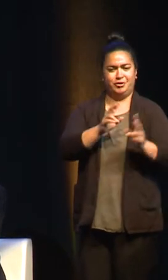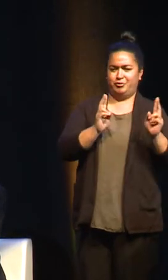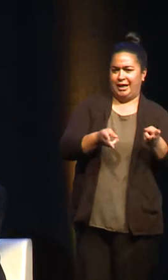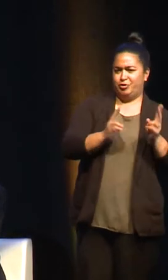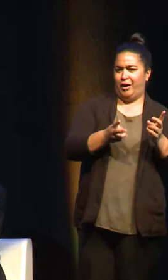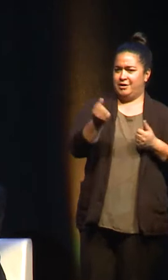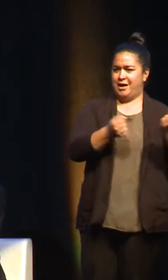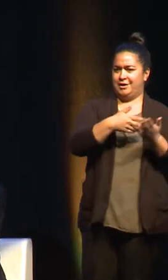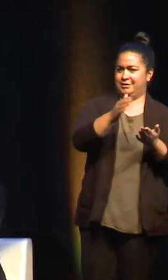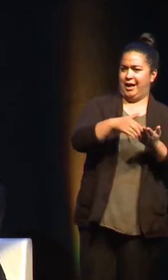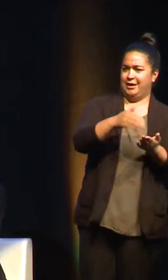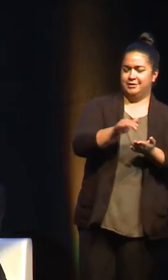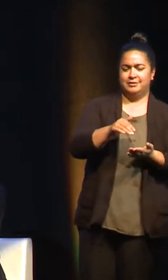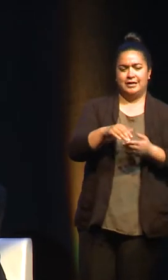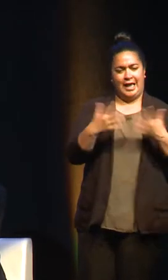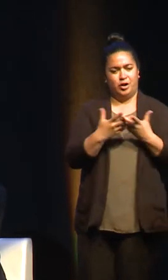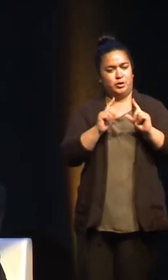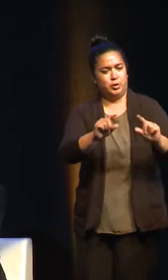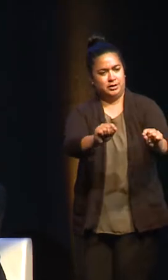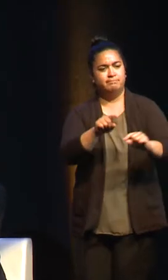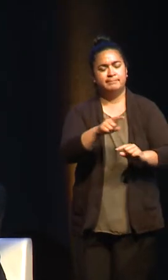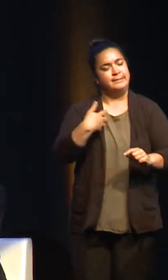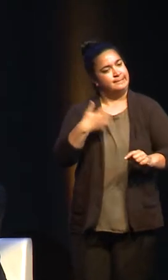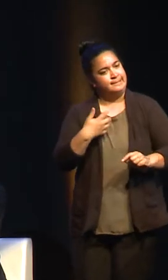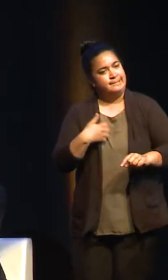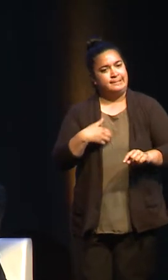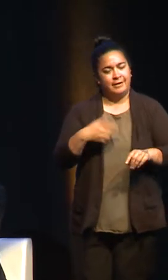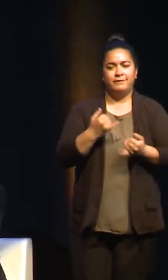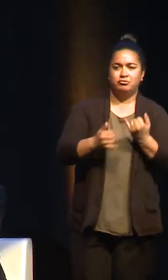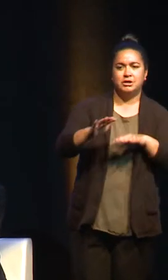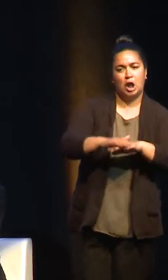has been a frustratingly slow process because the kind of policy instruments that have worked